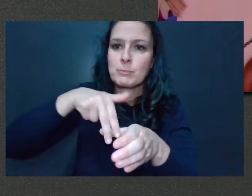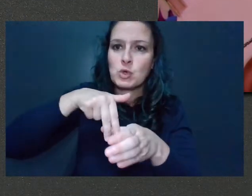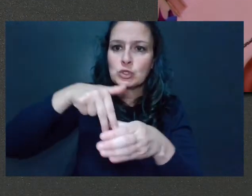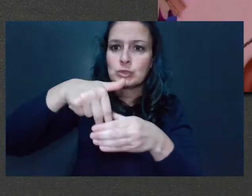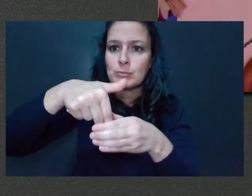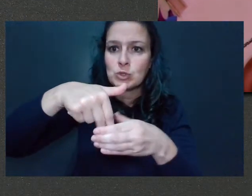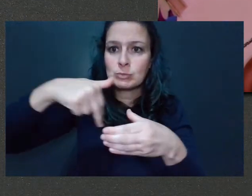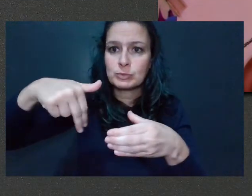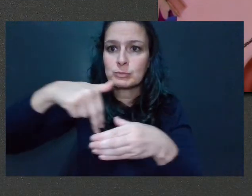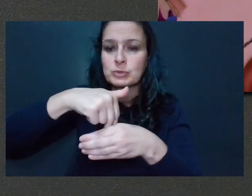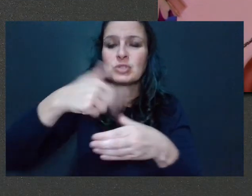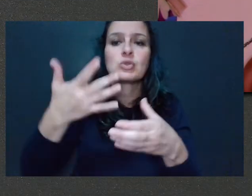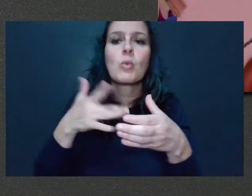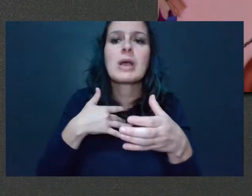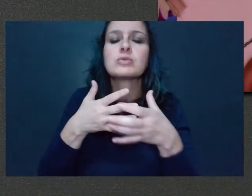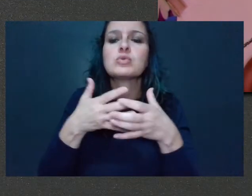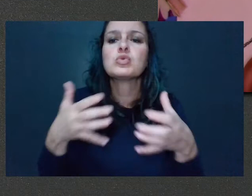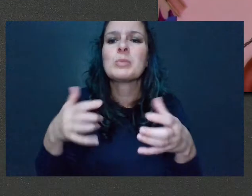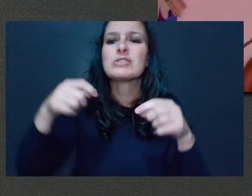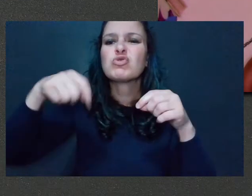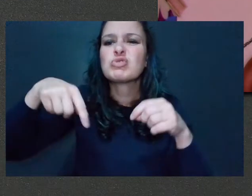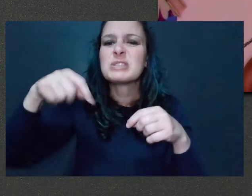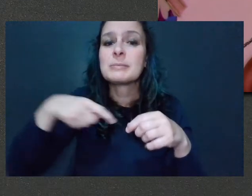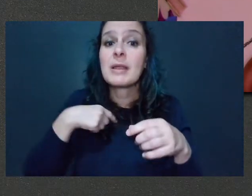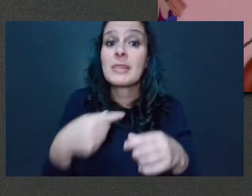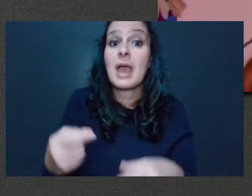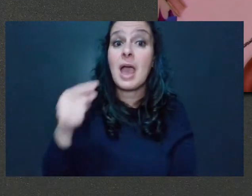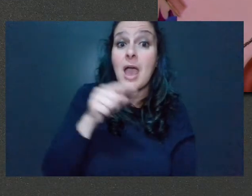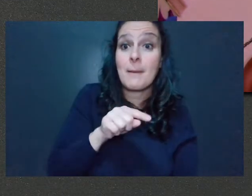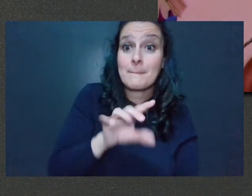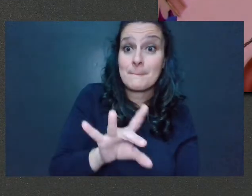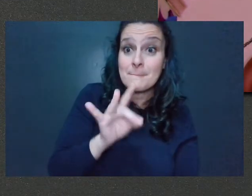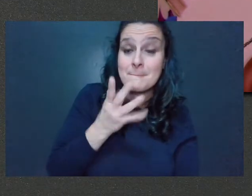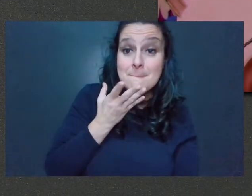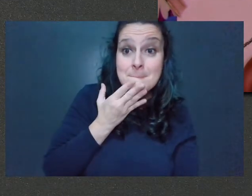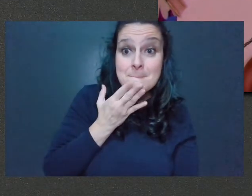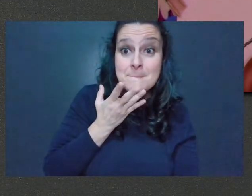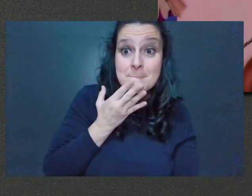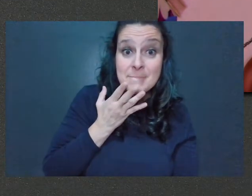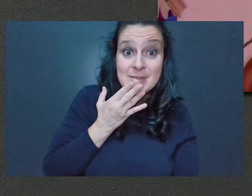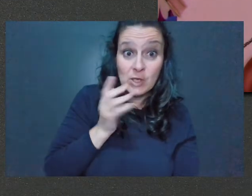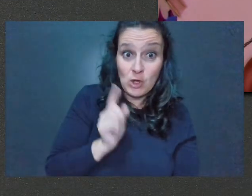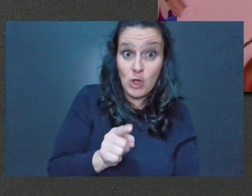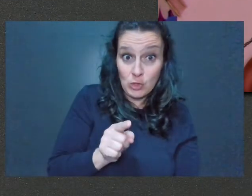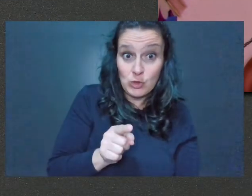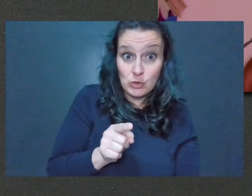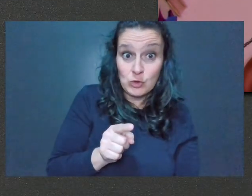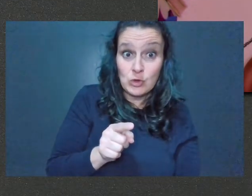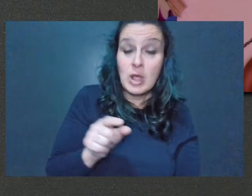so it doesn't drip too much. And then I'm gonna come over and choose whatever color I want to paint.